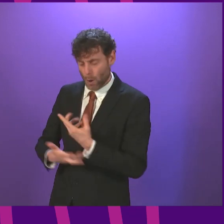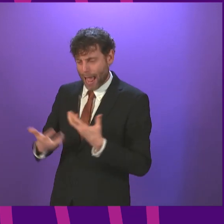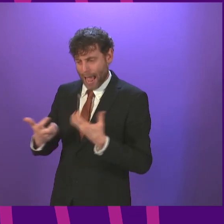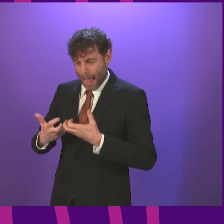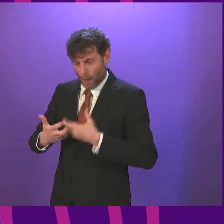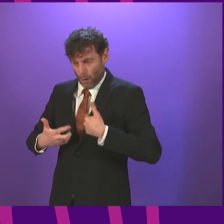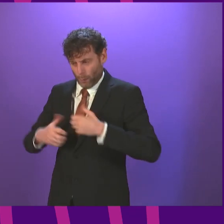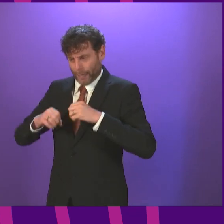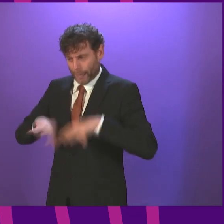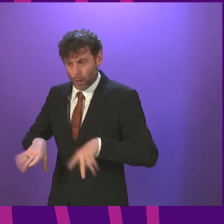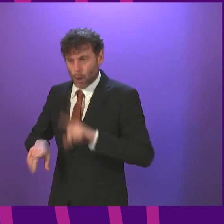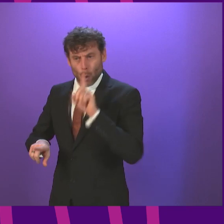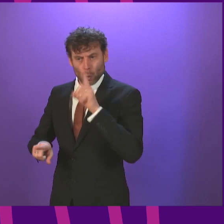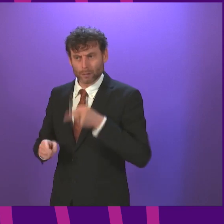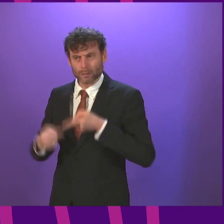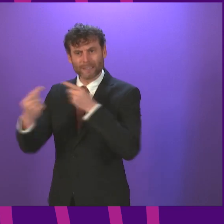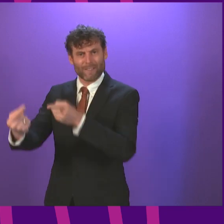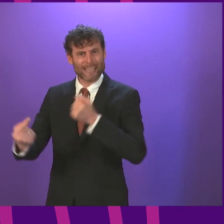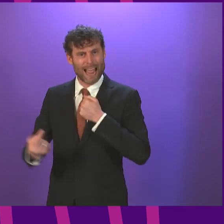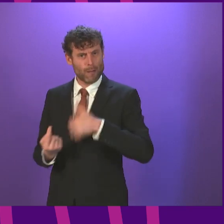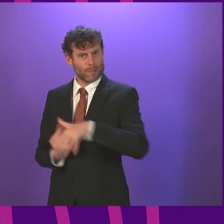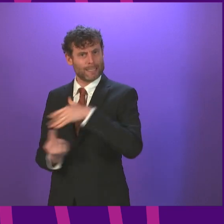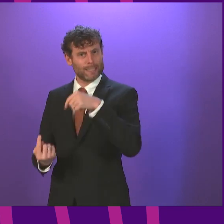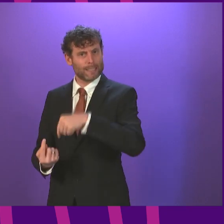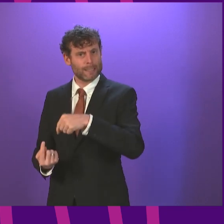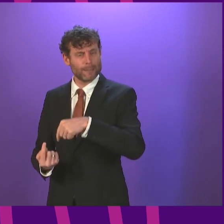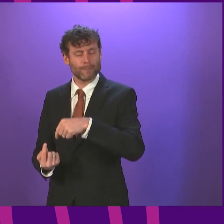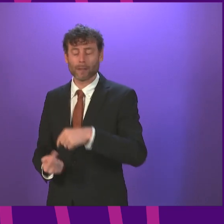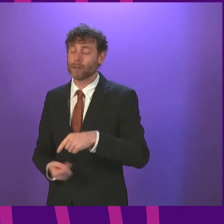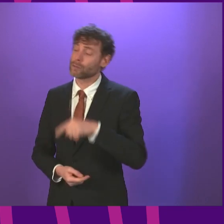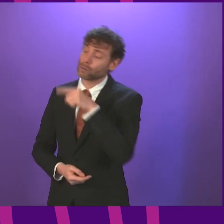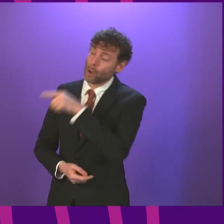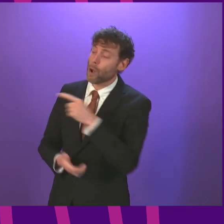we therefore ceased to defend it. The advice that Ruth Davidson is quoting from, which